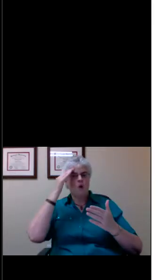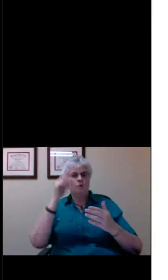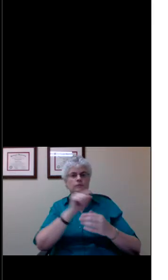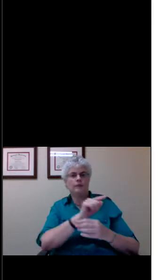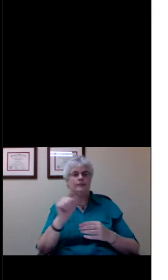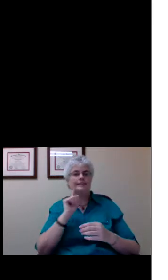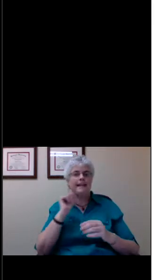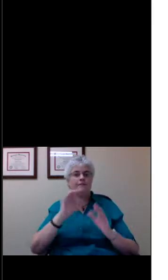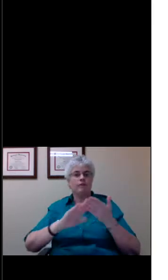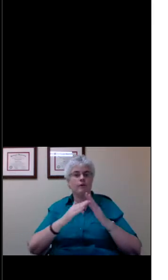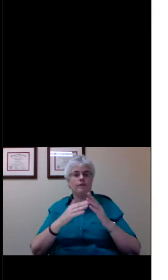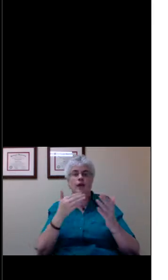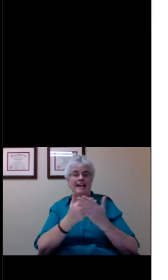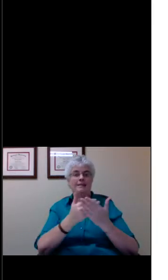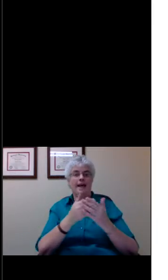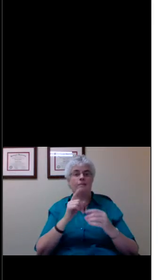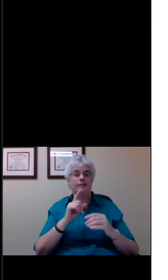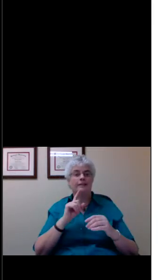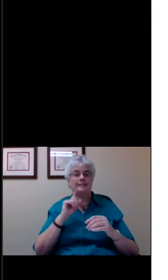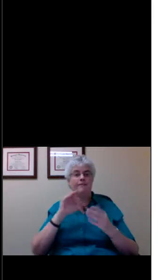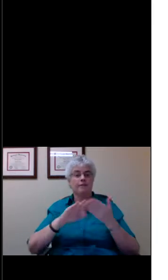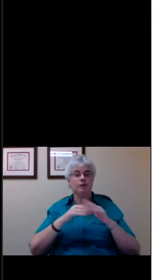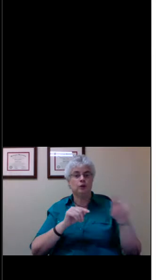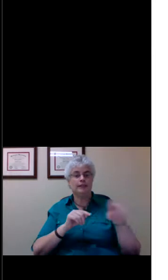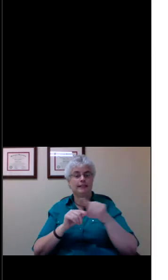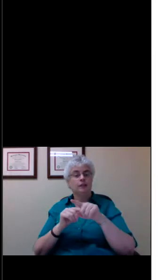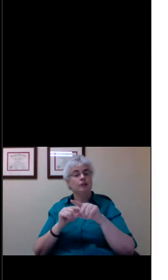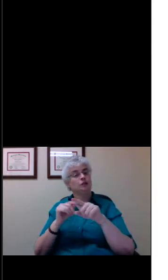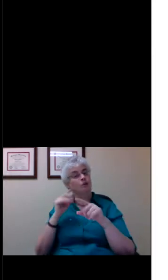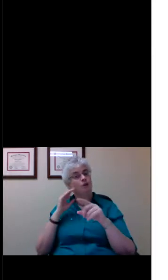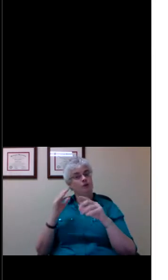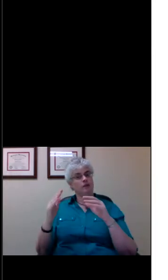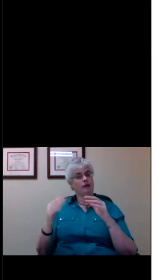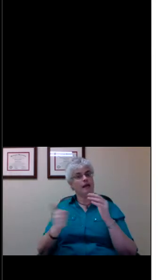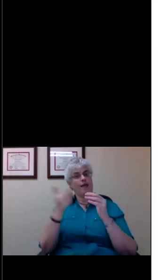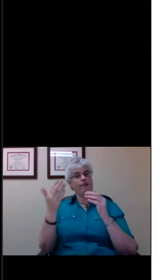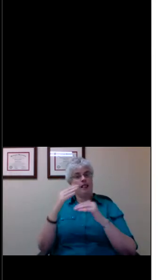they're very close knit to the Deaf community. They're very... very close to the